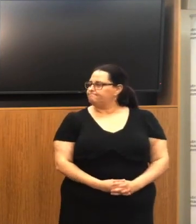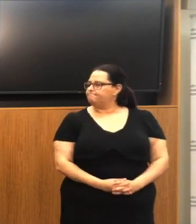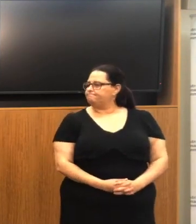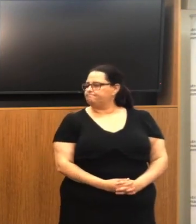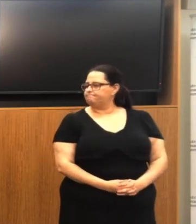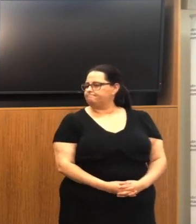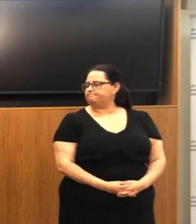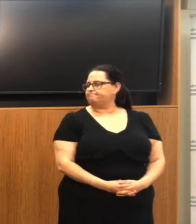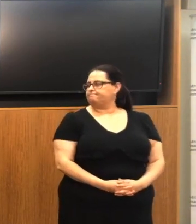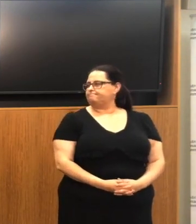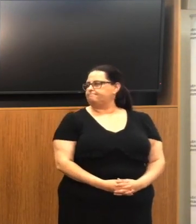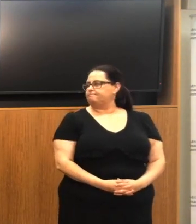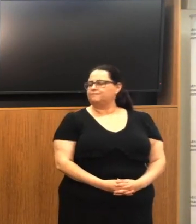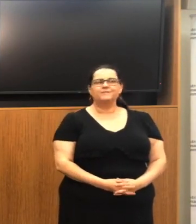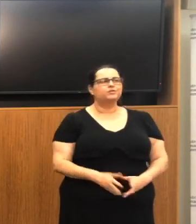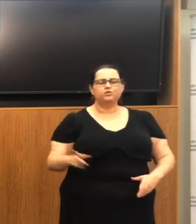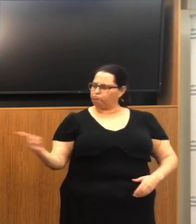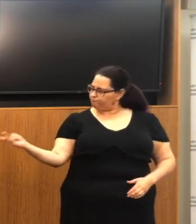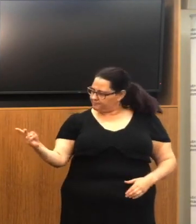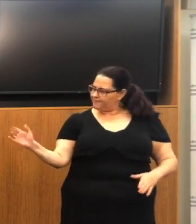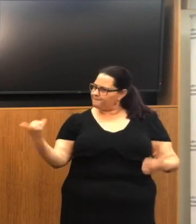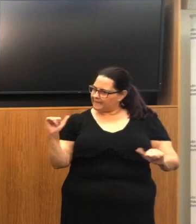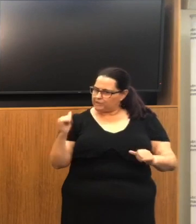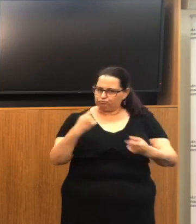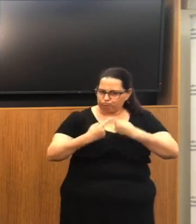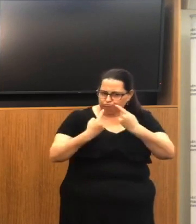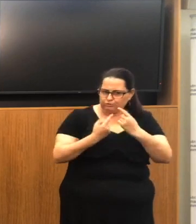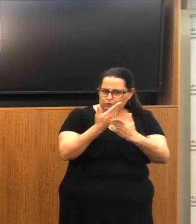We've heard from both of you, some of the really uplifting